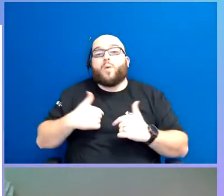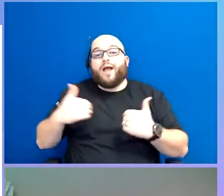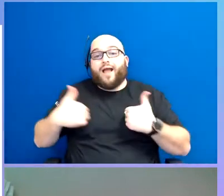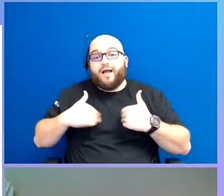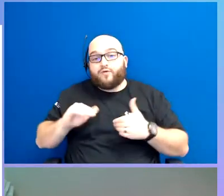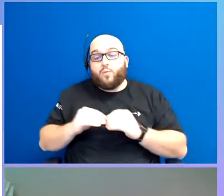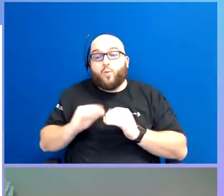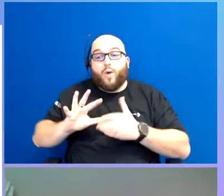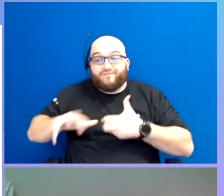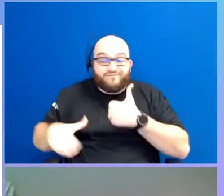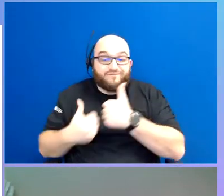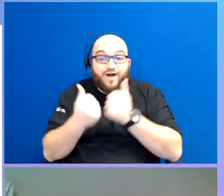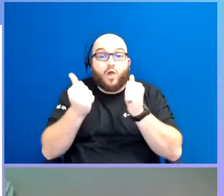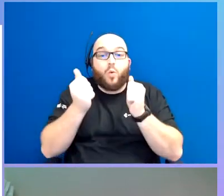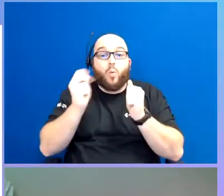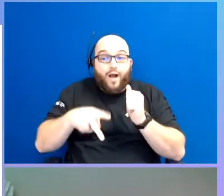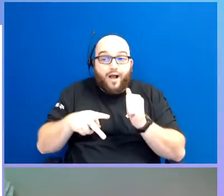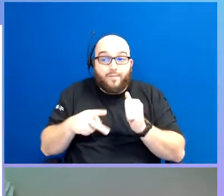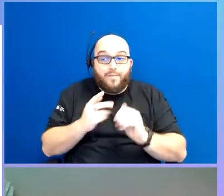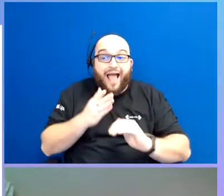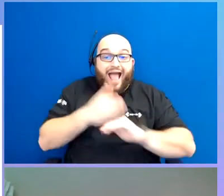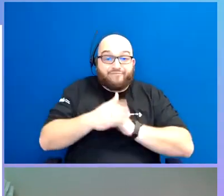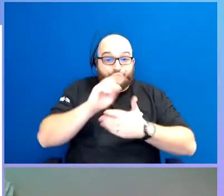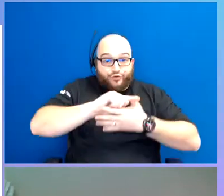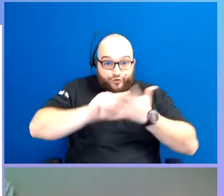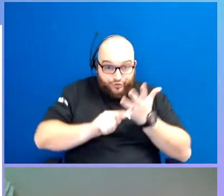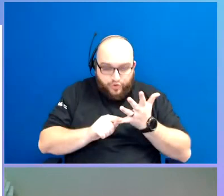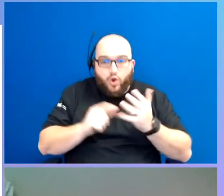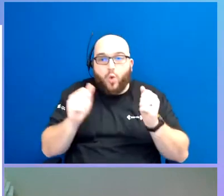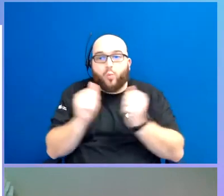focused, uh, training sessions.